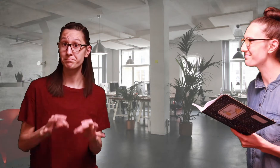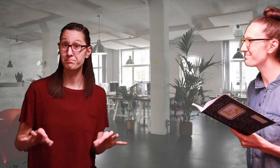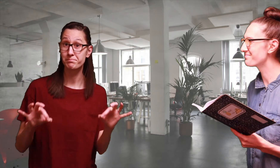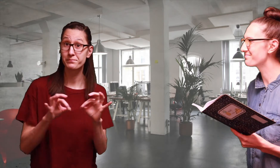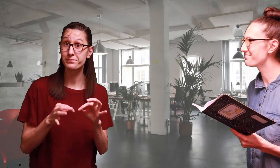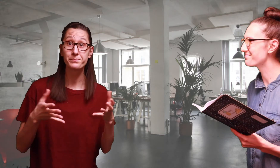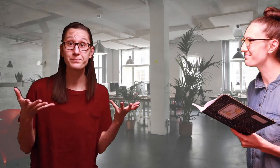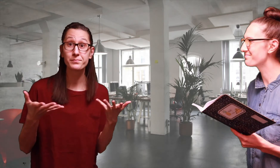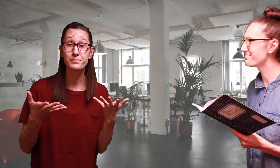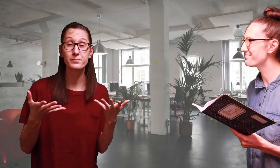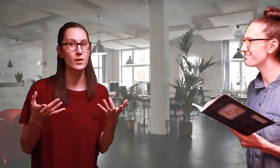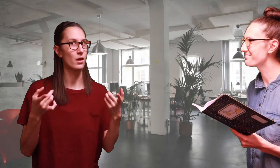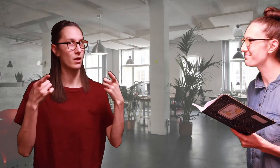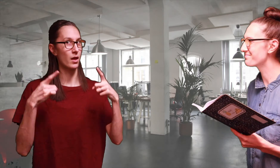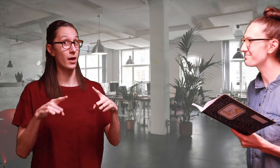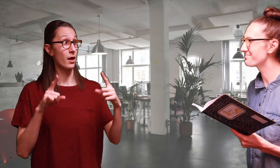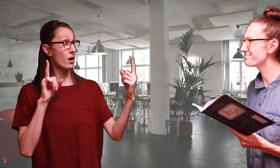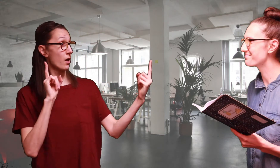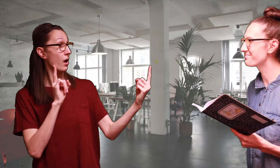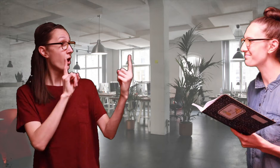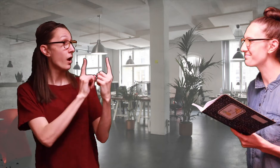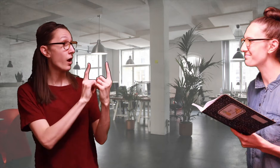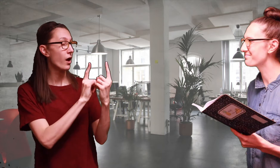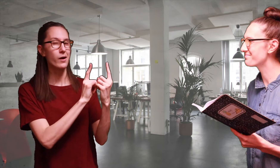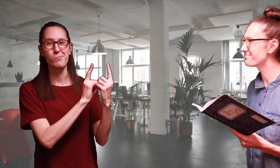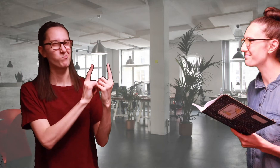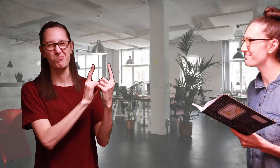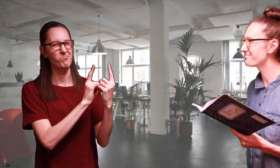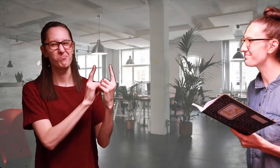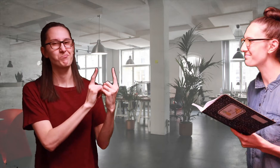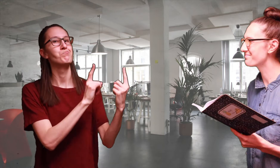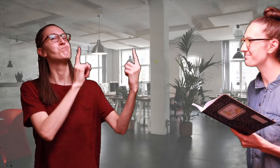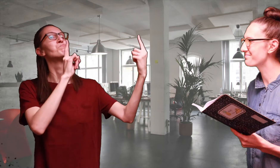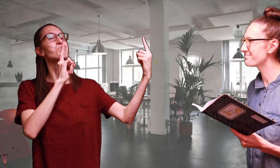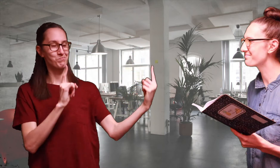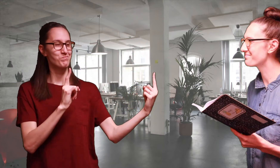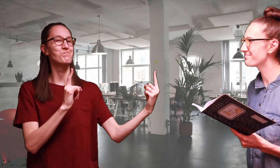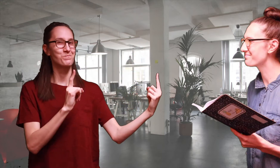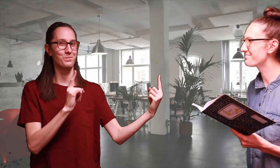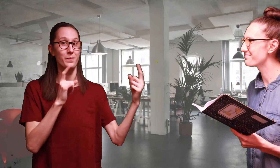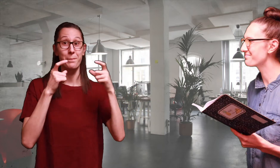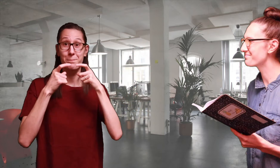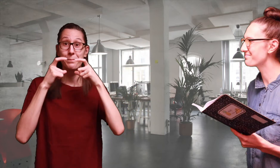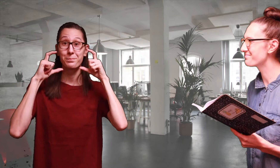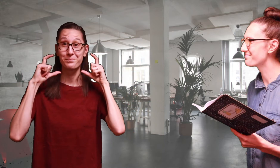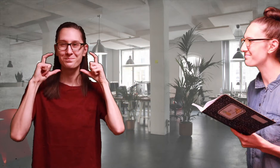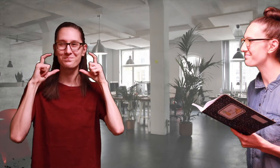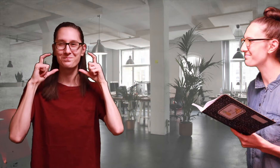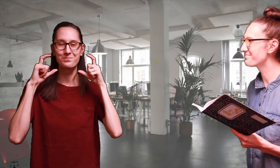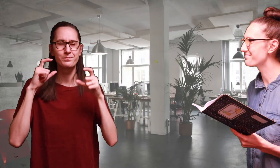It is important when meeting someone, not to be close.Keep your distance and wear a mask